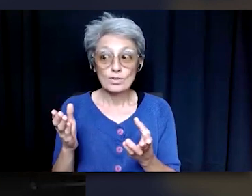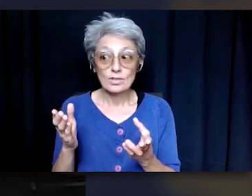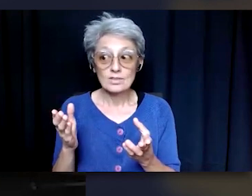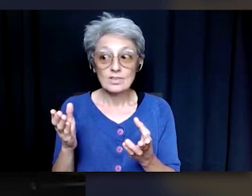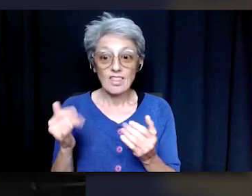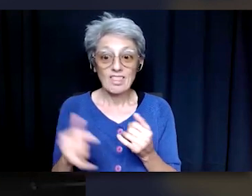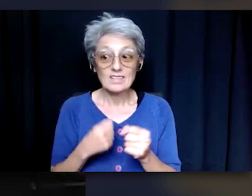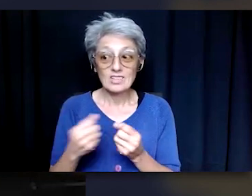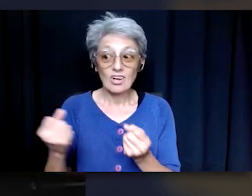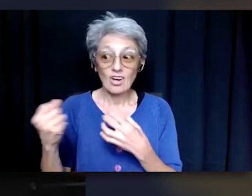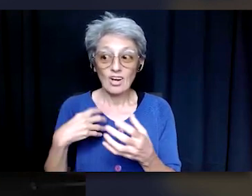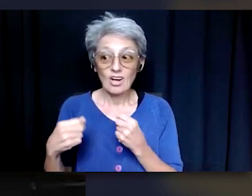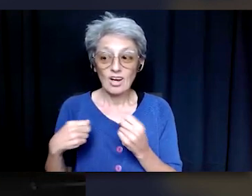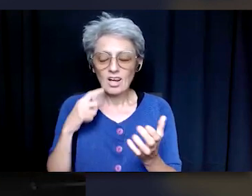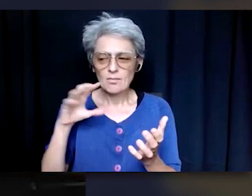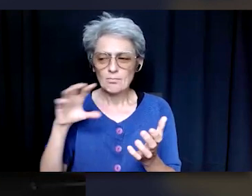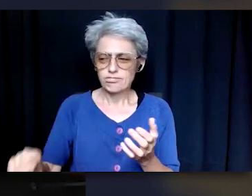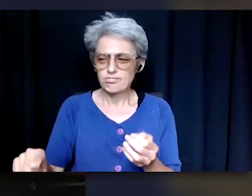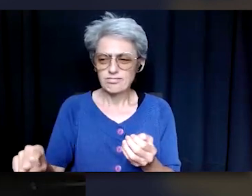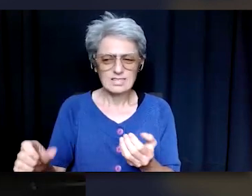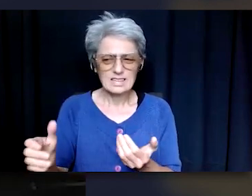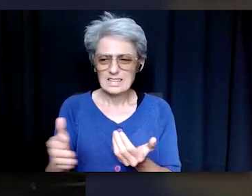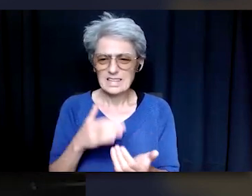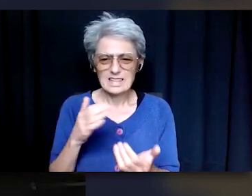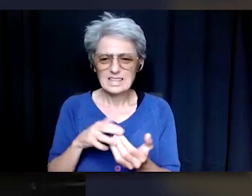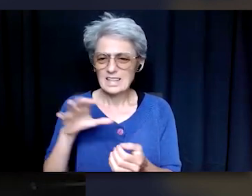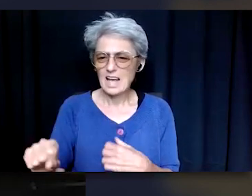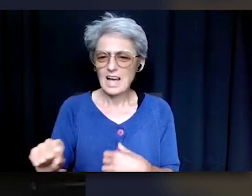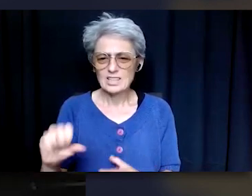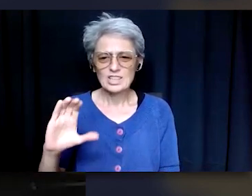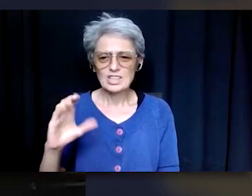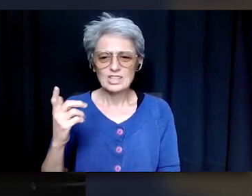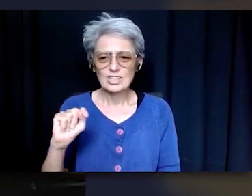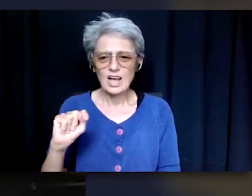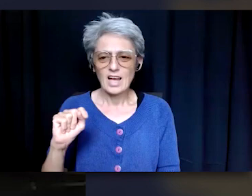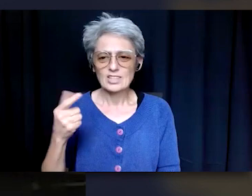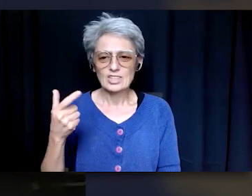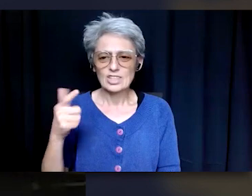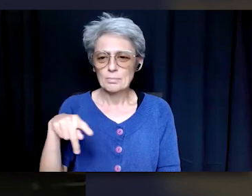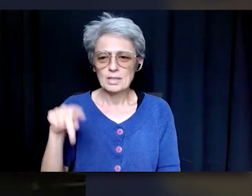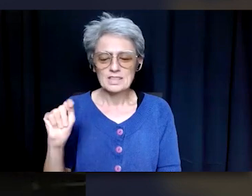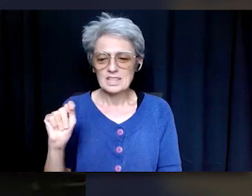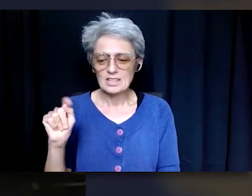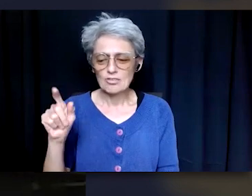see it. It’s getting better. I’m sure soon I won’t be able to see it. But nonetheless,